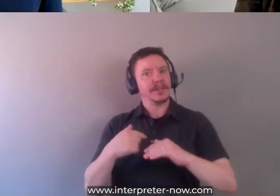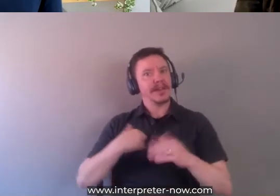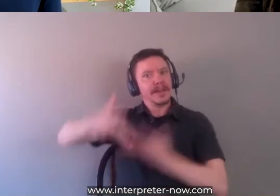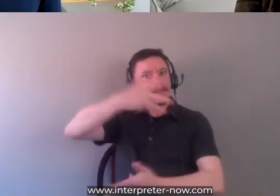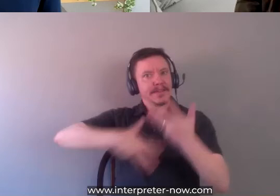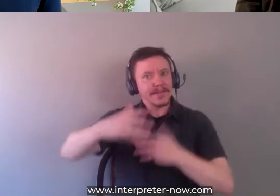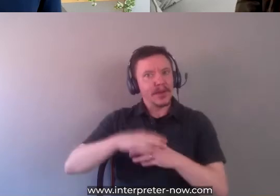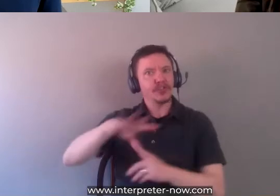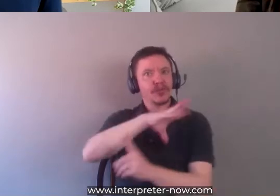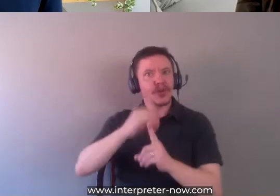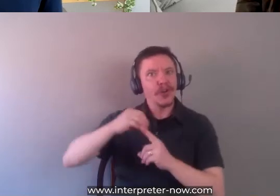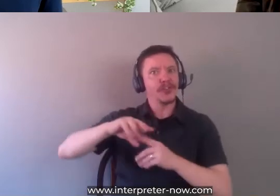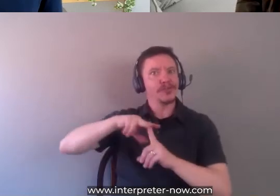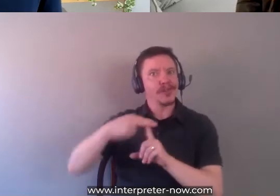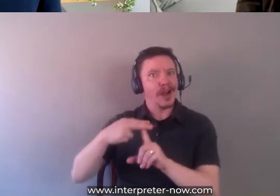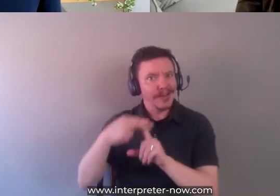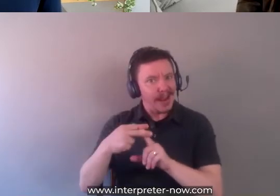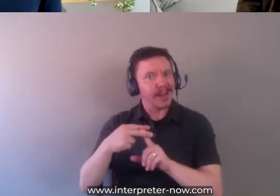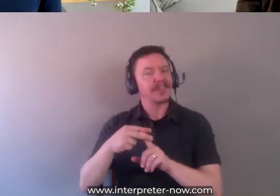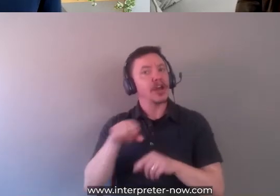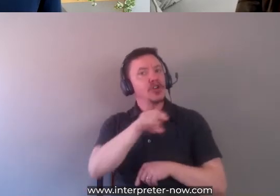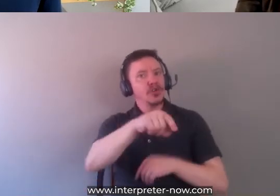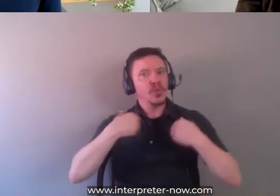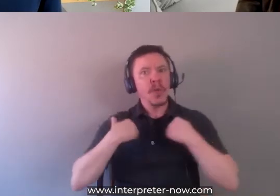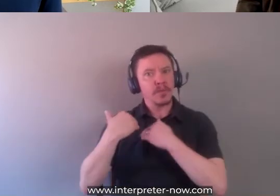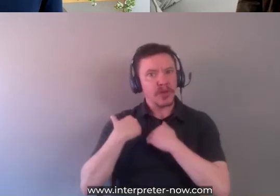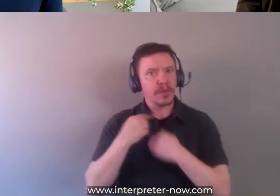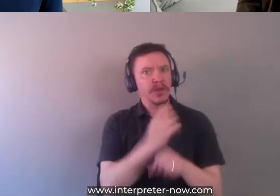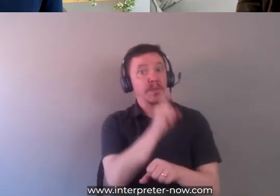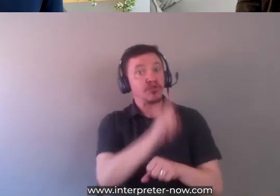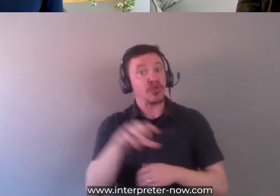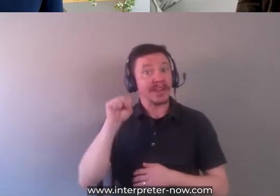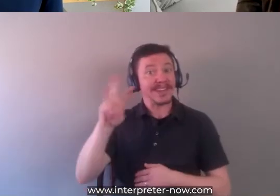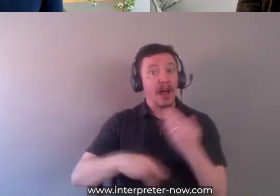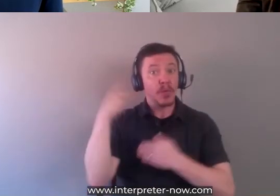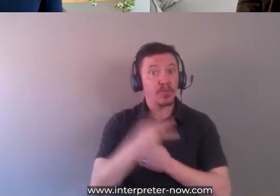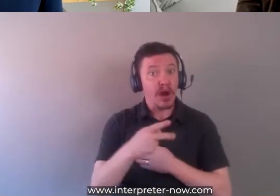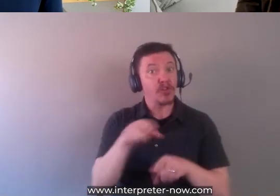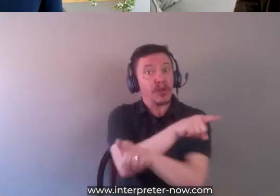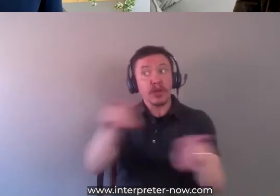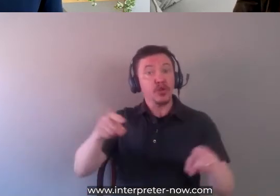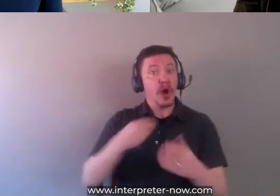So you have a responsibility to ensure that the software programmes you are acquiring